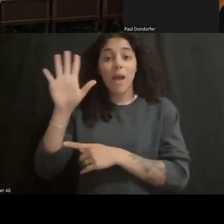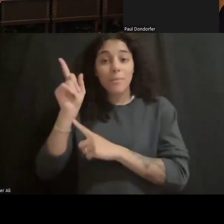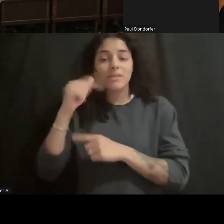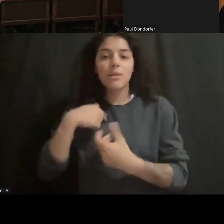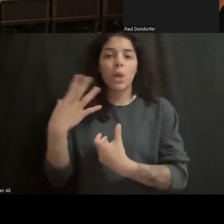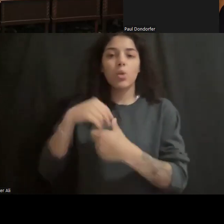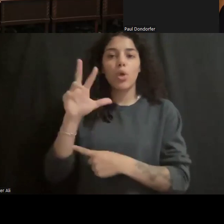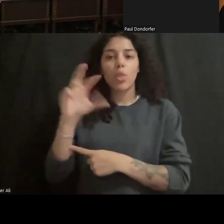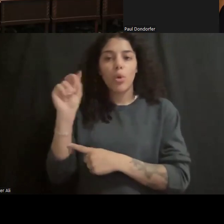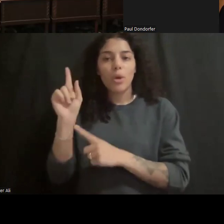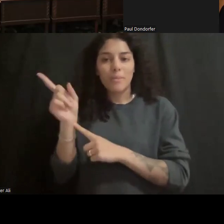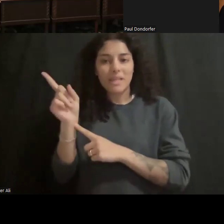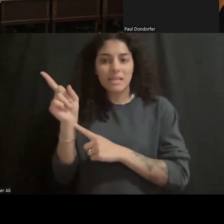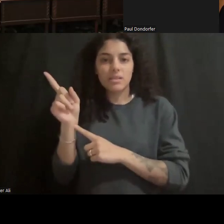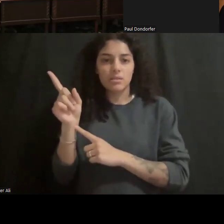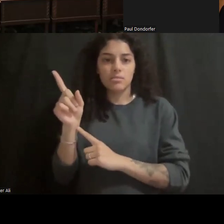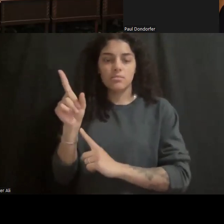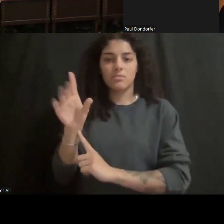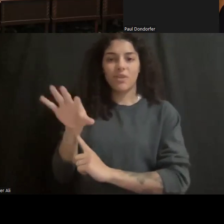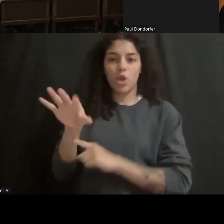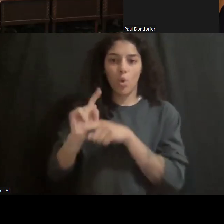back and looked at the news article So I just wanted to make sure that everyone understood